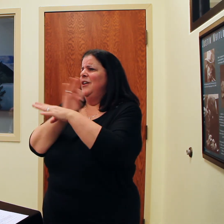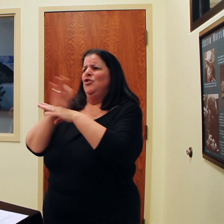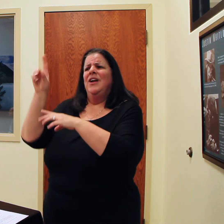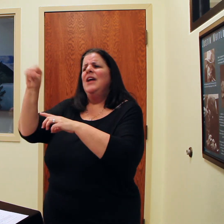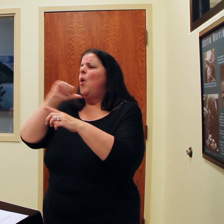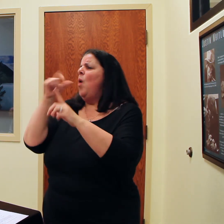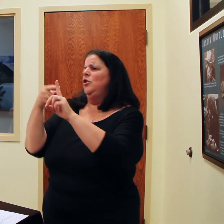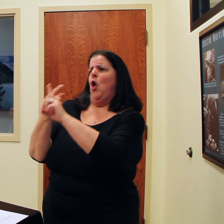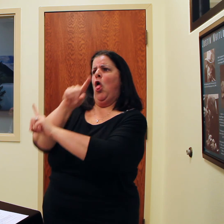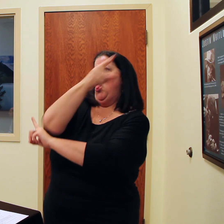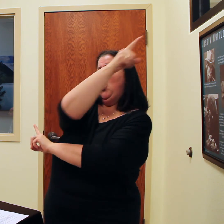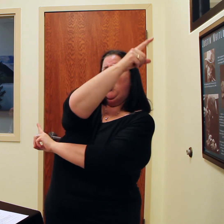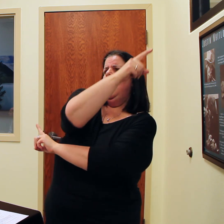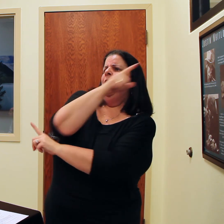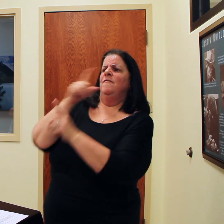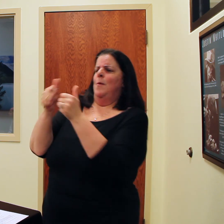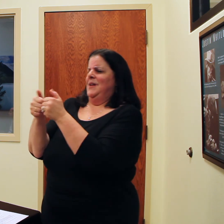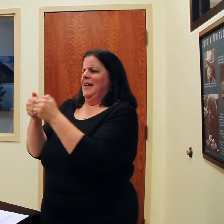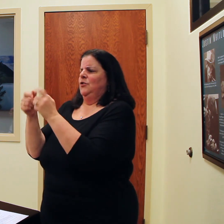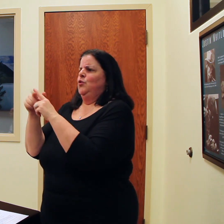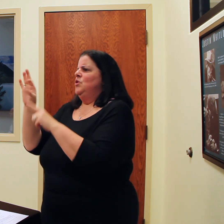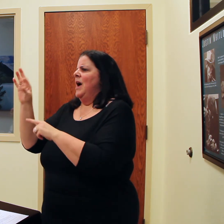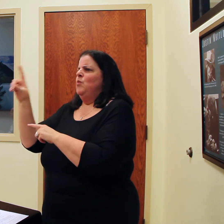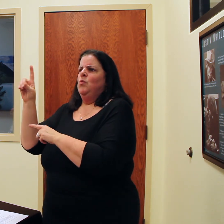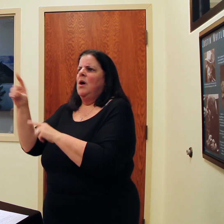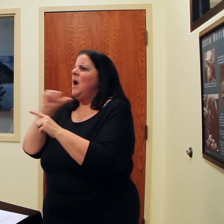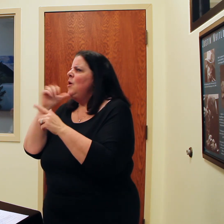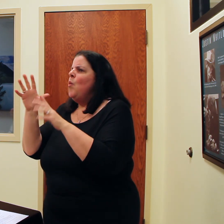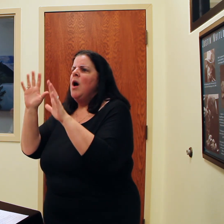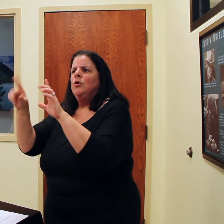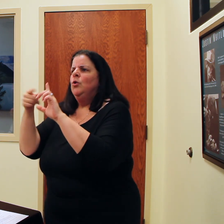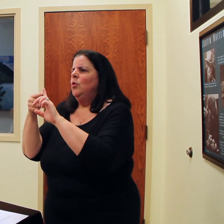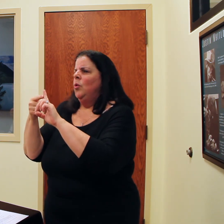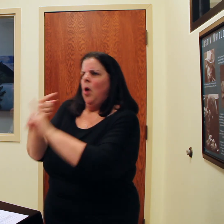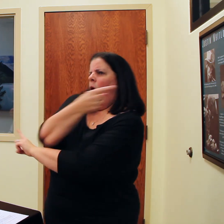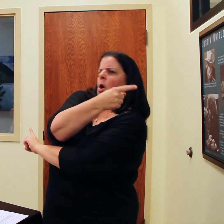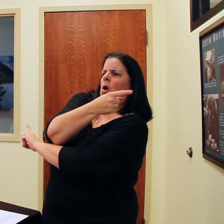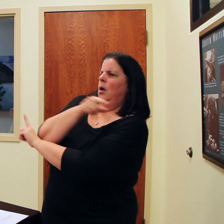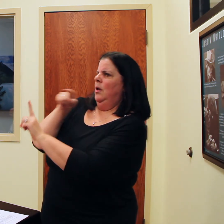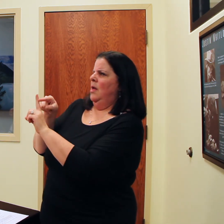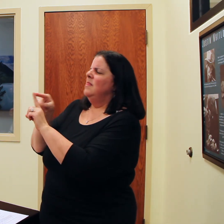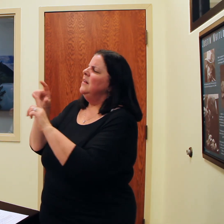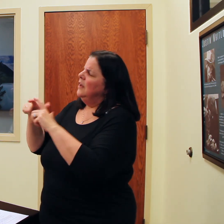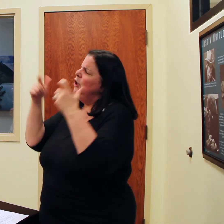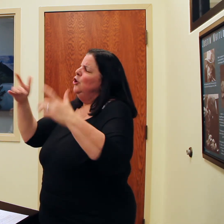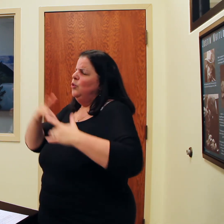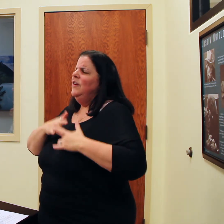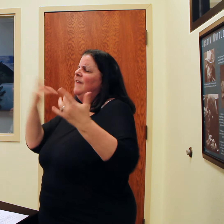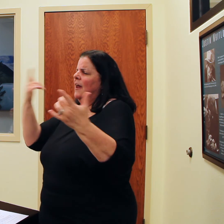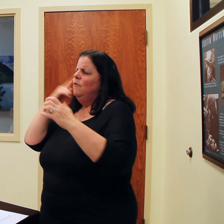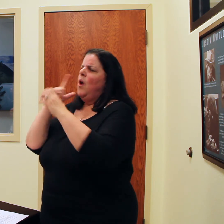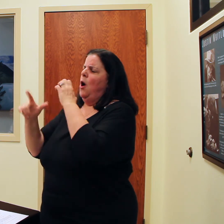[Ben] too, too far away from the text to 911 stuff now. I don't want to take away from that, because that is a huge event right now for El Paso and Tellerr counties.